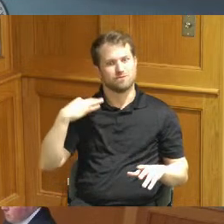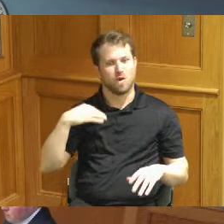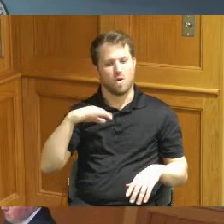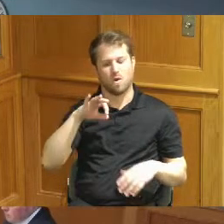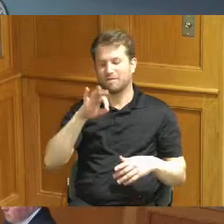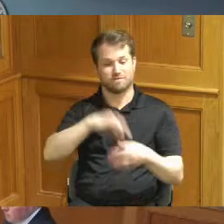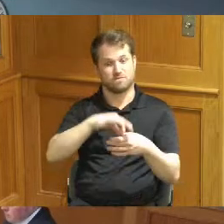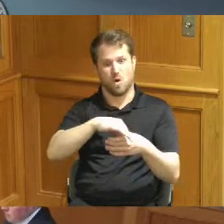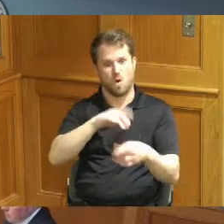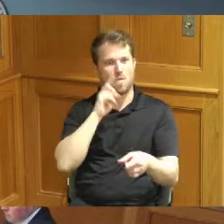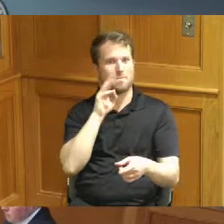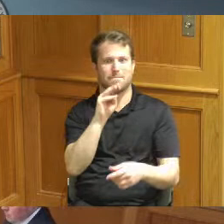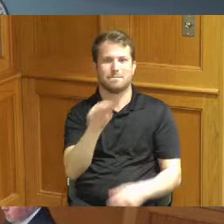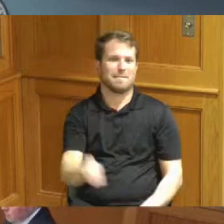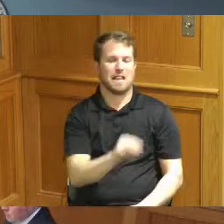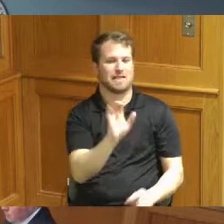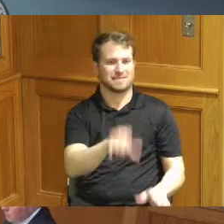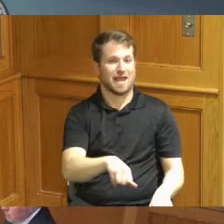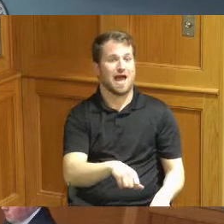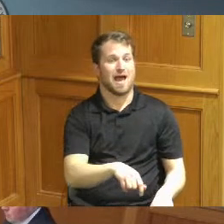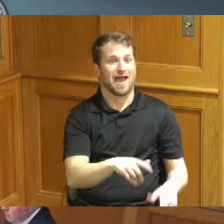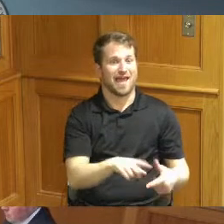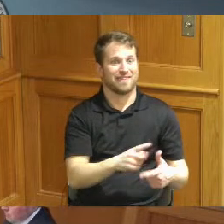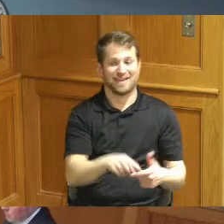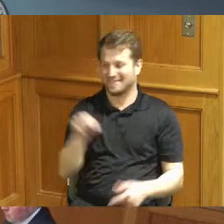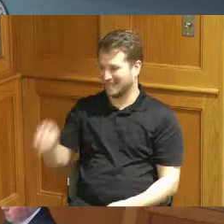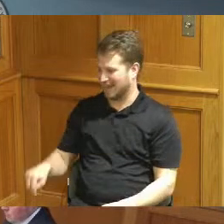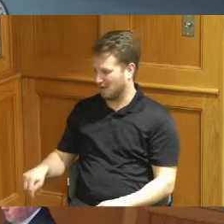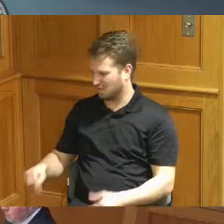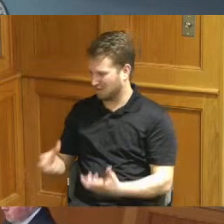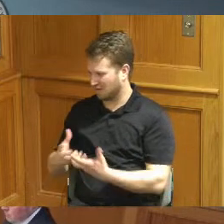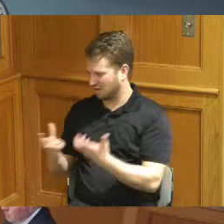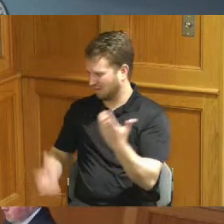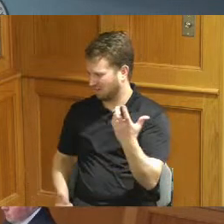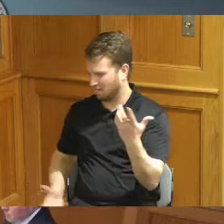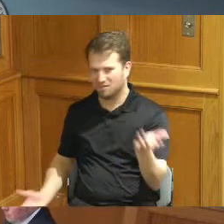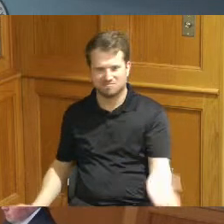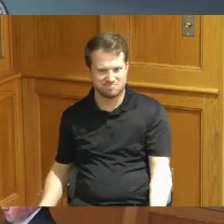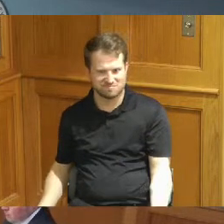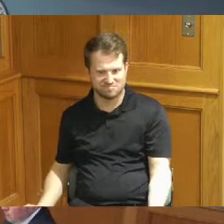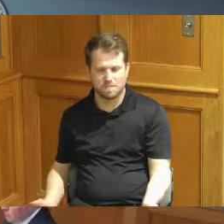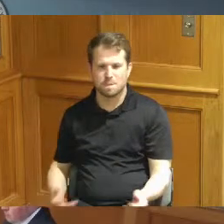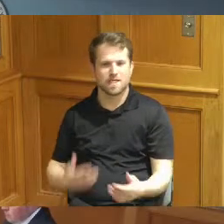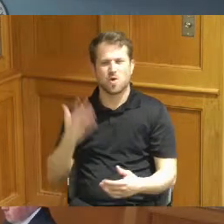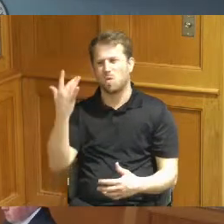I don't know why I would take so hard we don't even have to if we get all these people and